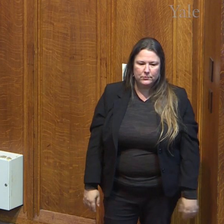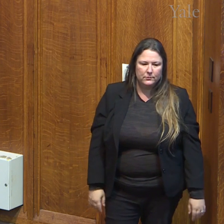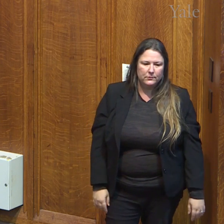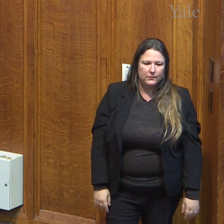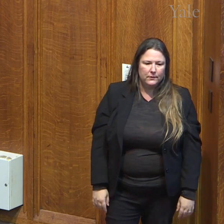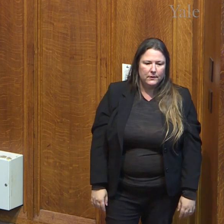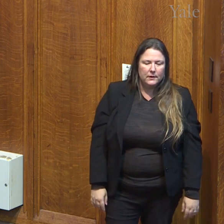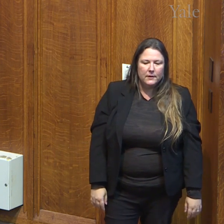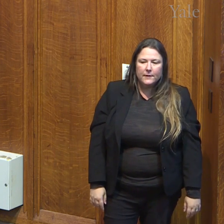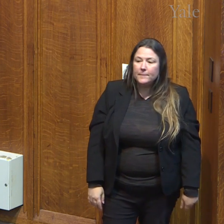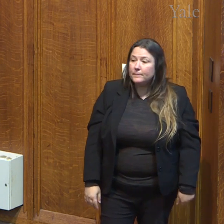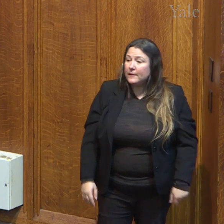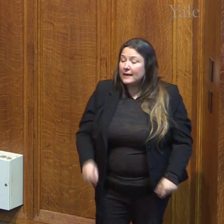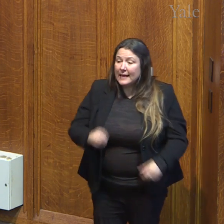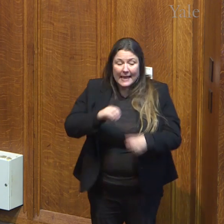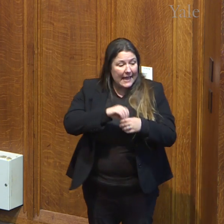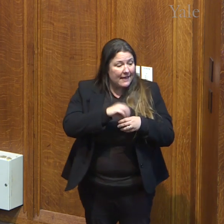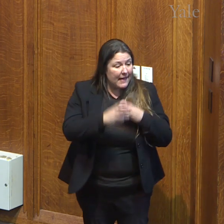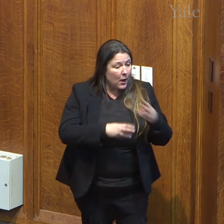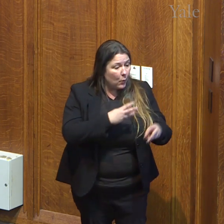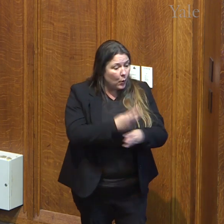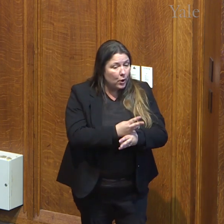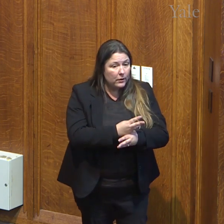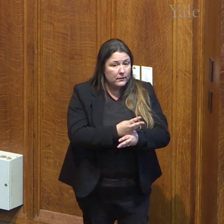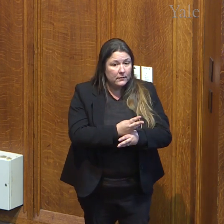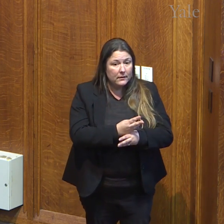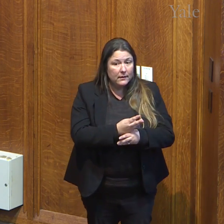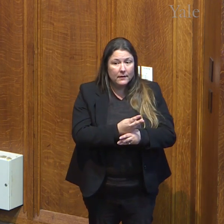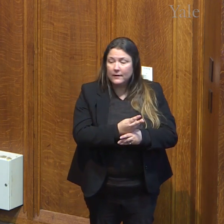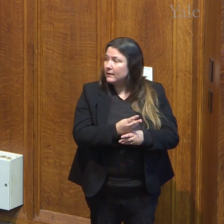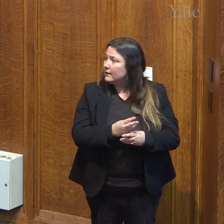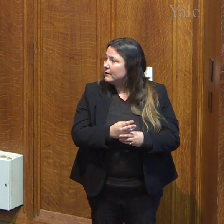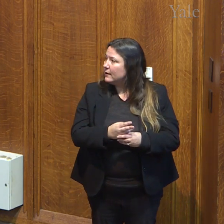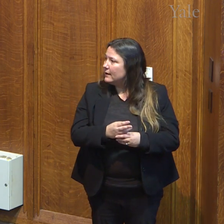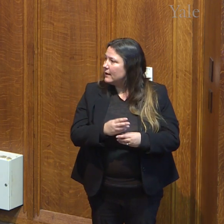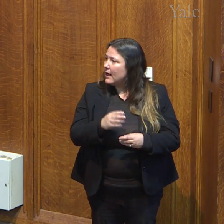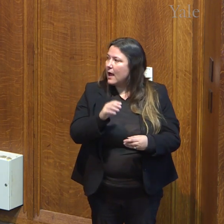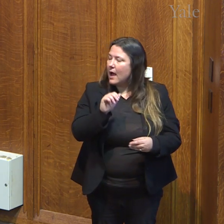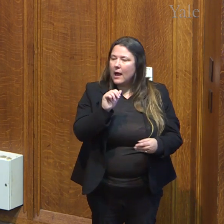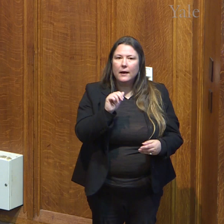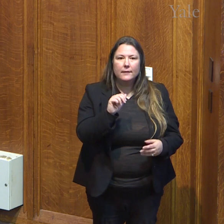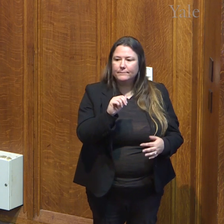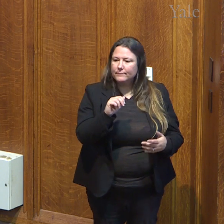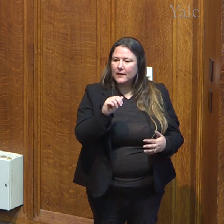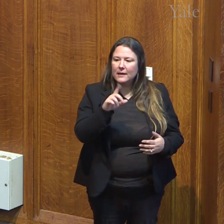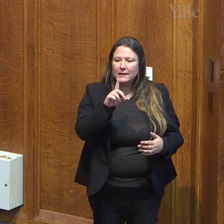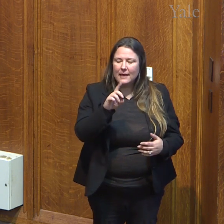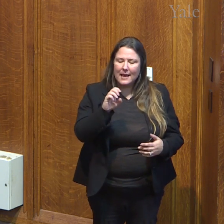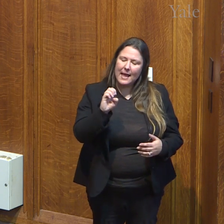It was into this oral world that arrived the Abbé de L'Épée, a hearing priest about to make history.